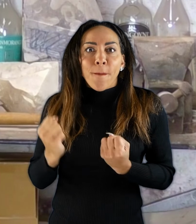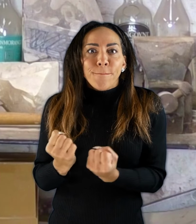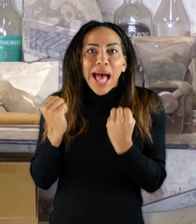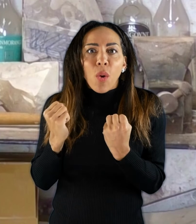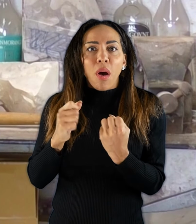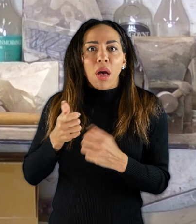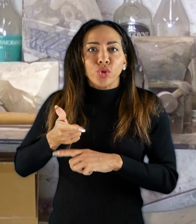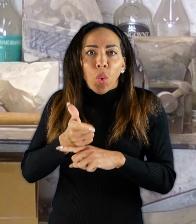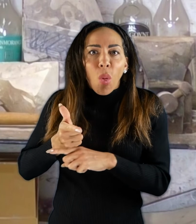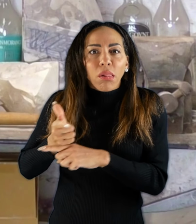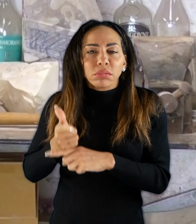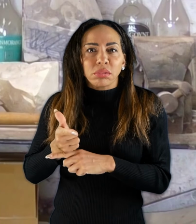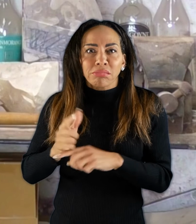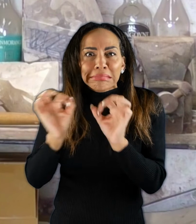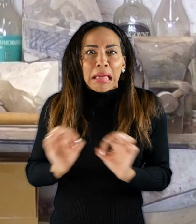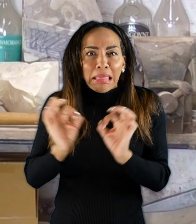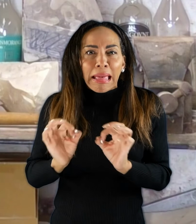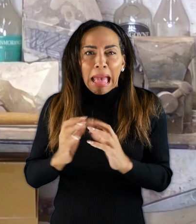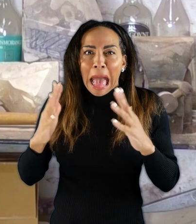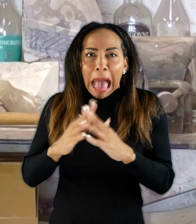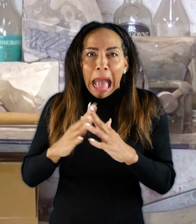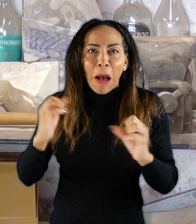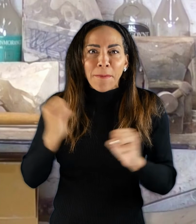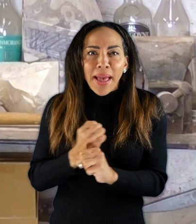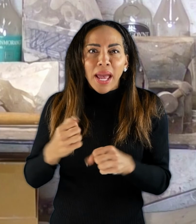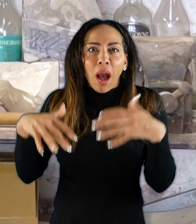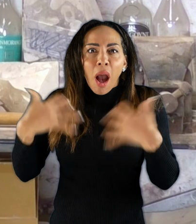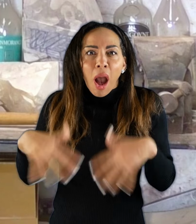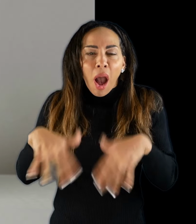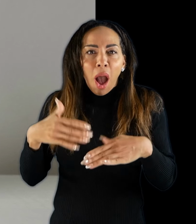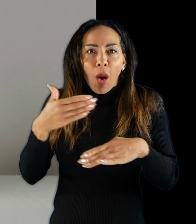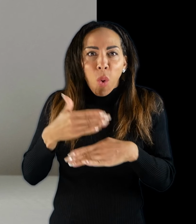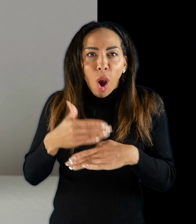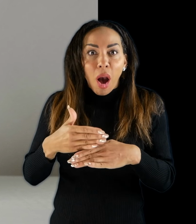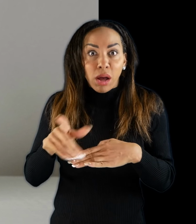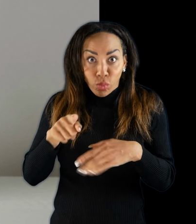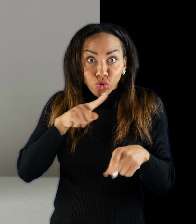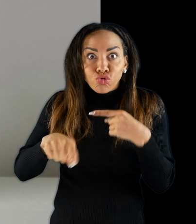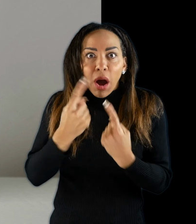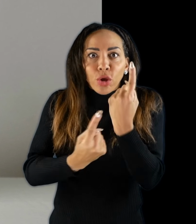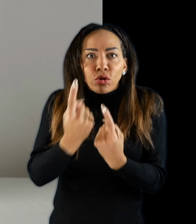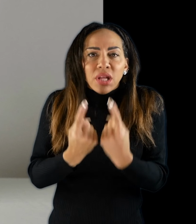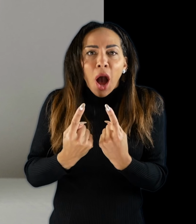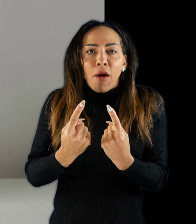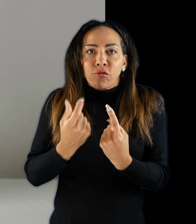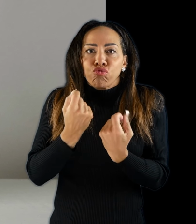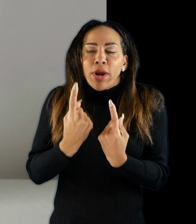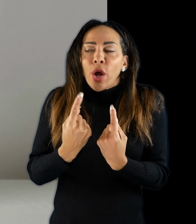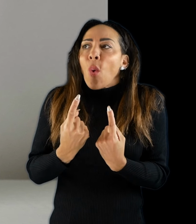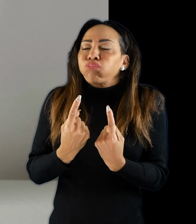How did those artists make those fantastic, wonderful works? Once you try it and you find out how difficult it is, you realise you kind of